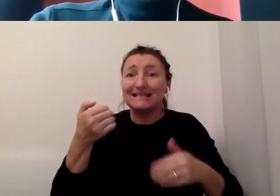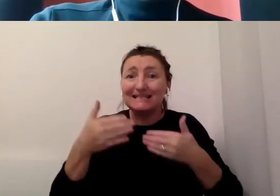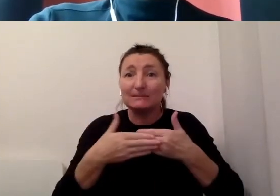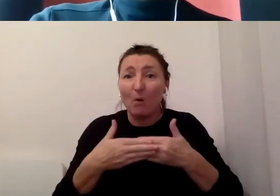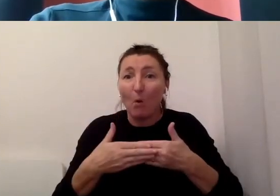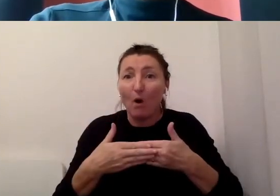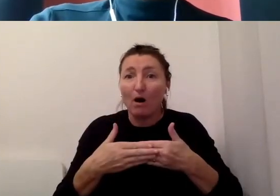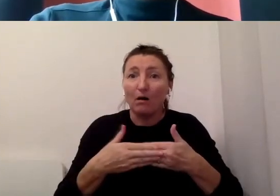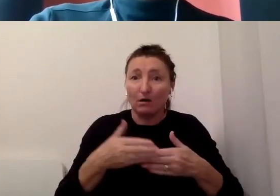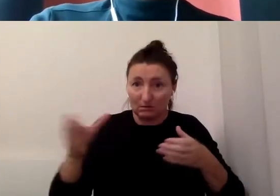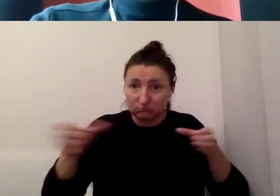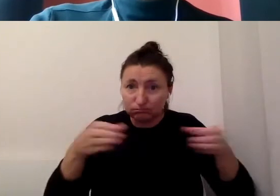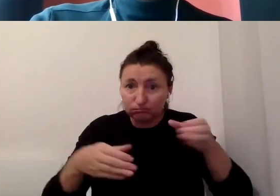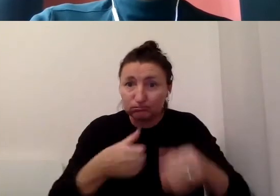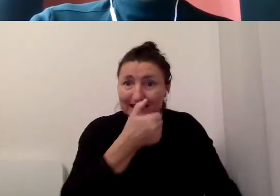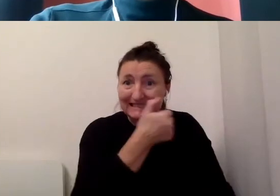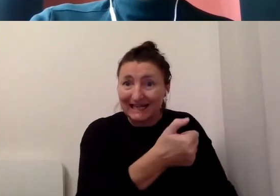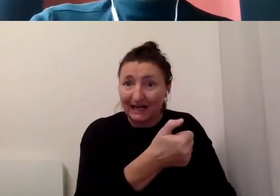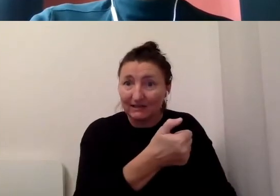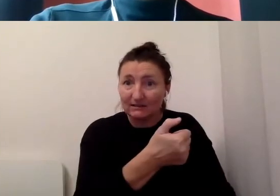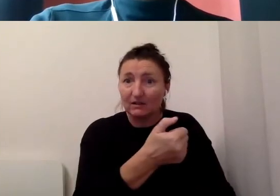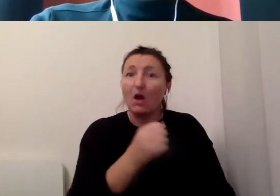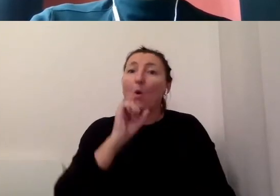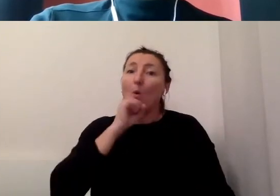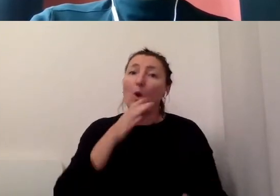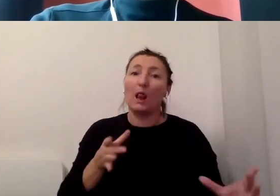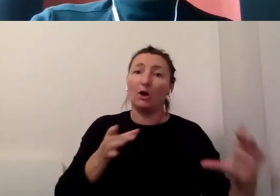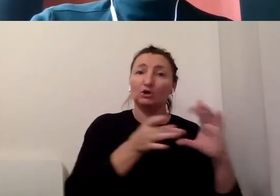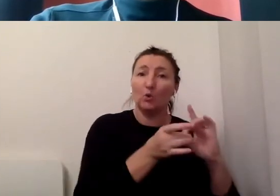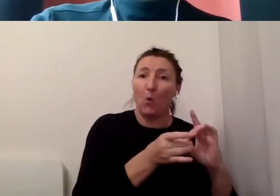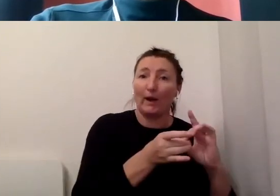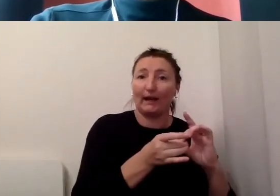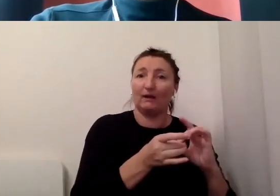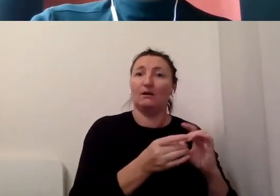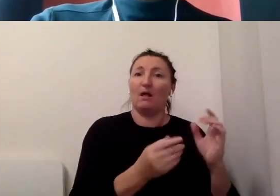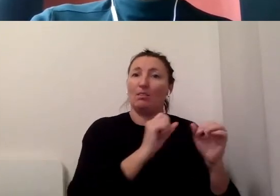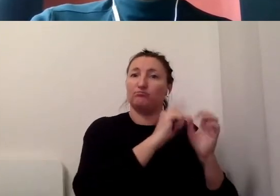and those six leaders are going to join people who have started their projects, Quiliass, Joy and one